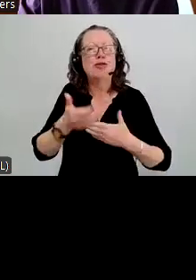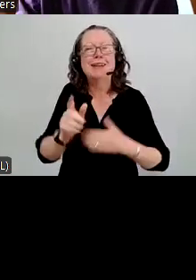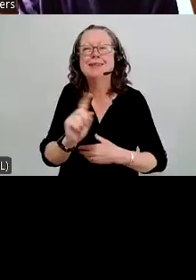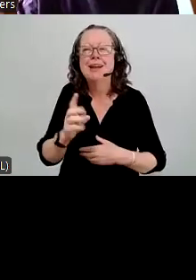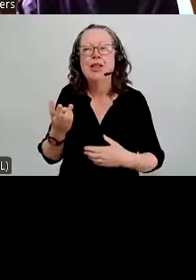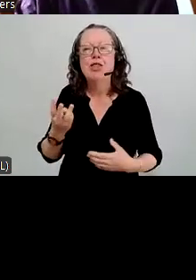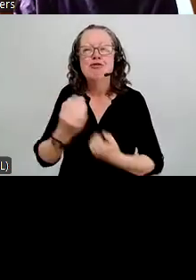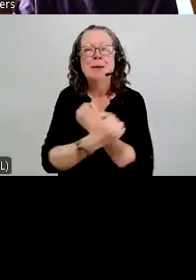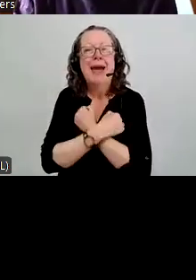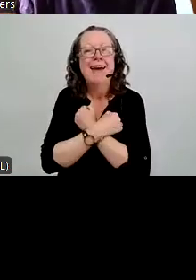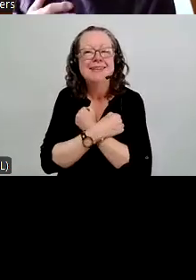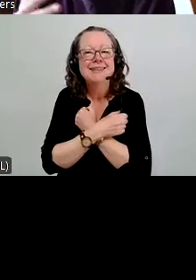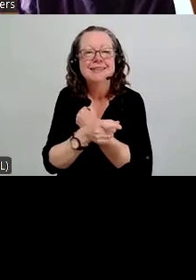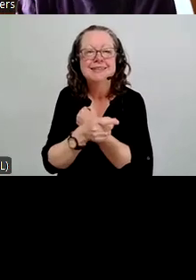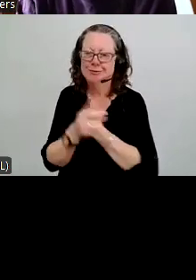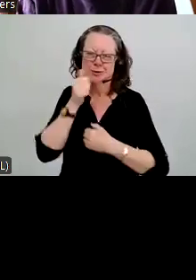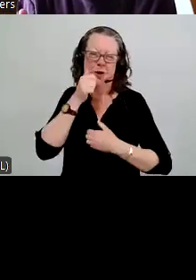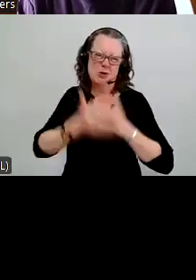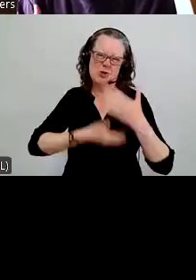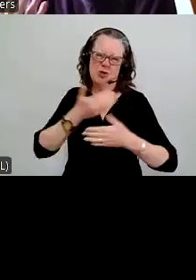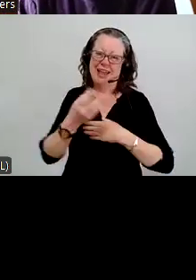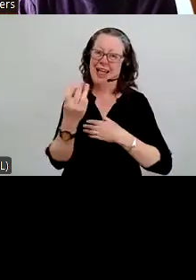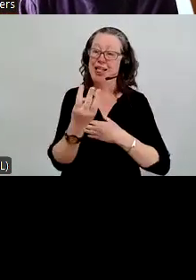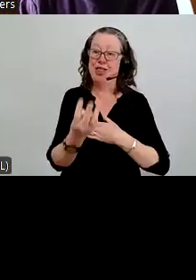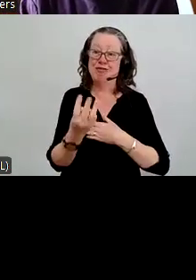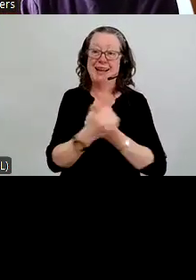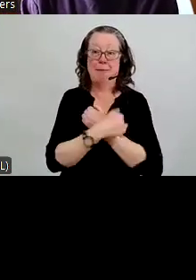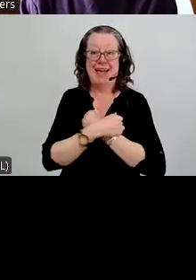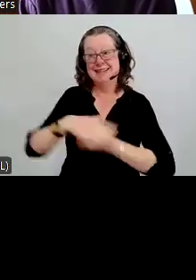they're out for the day, they've left their home, and Goldilocks rocks up.